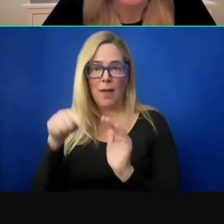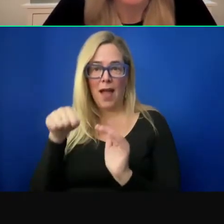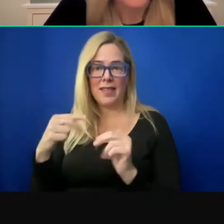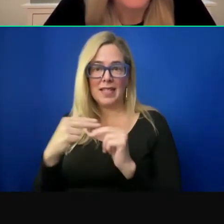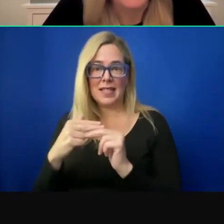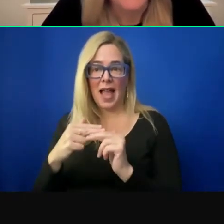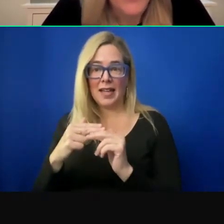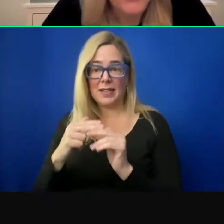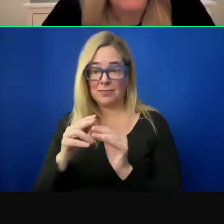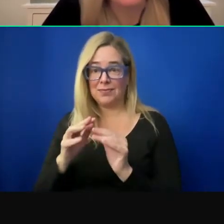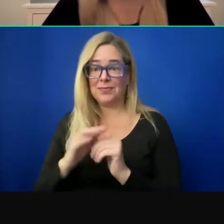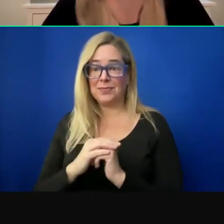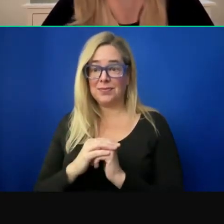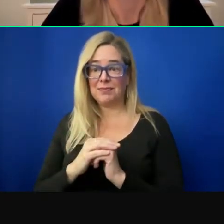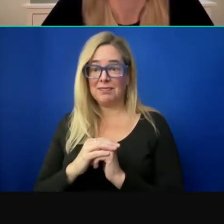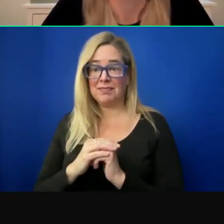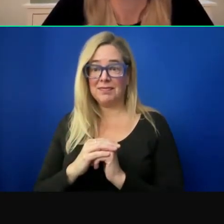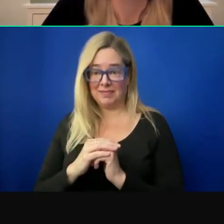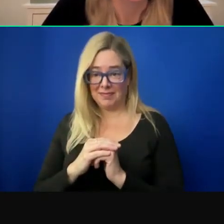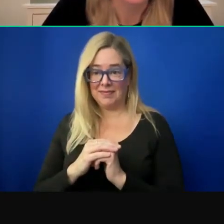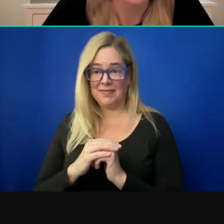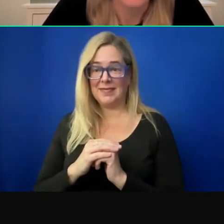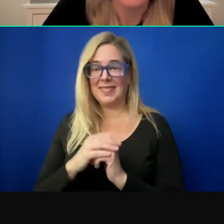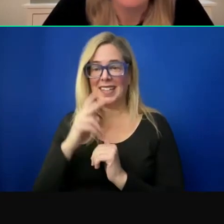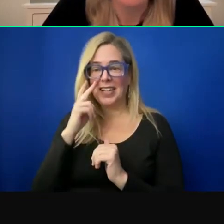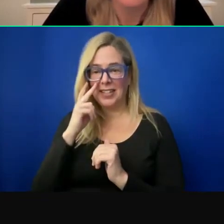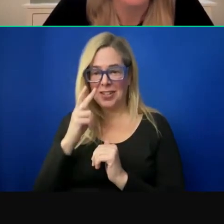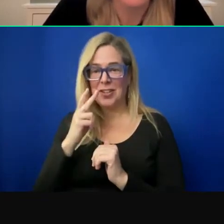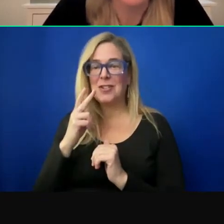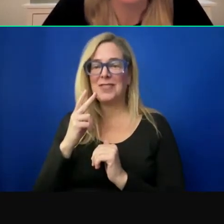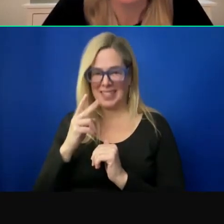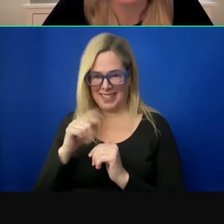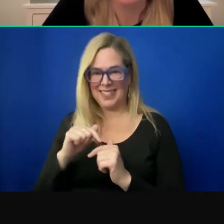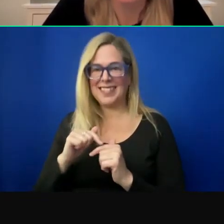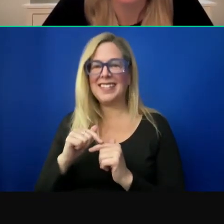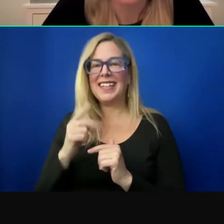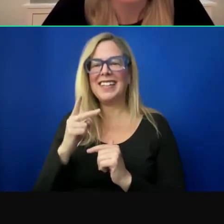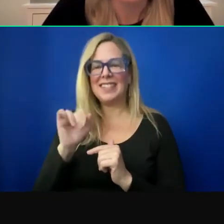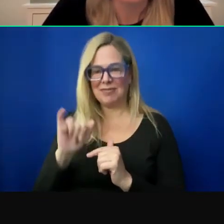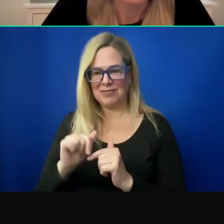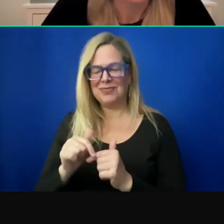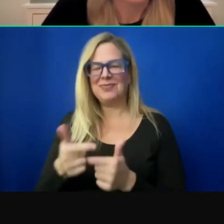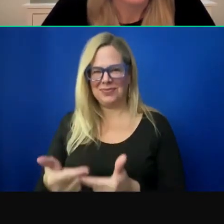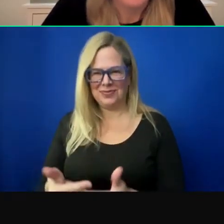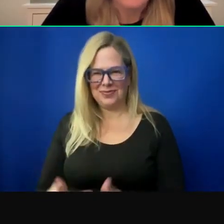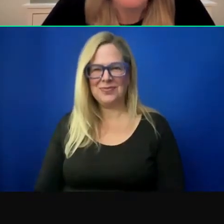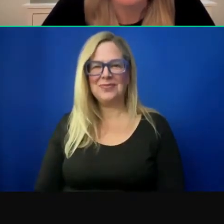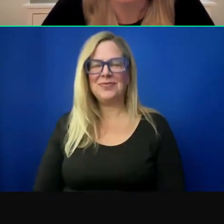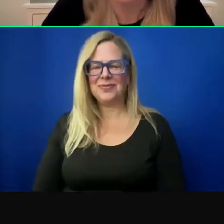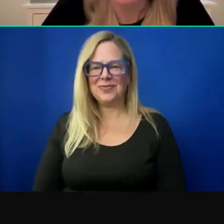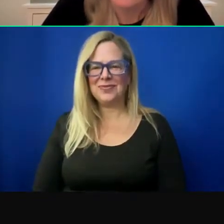We've created dashboards around COVID-19 vaccine registration to assess how accessible those